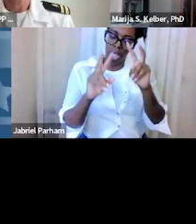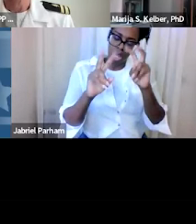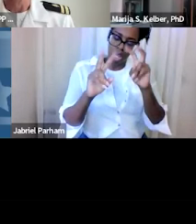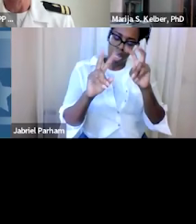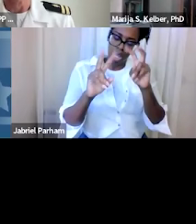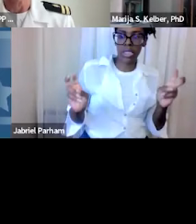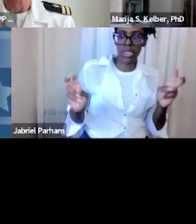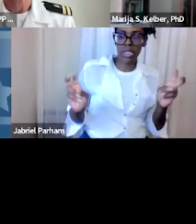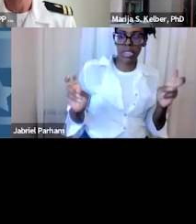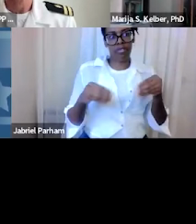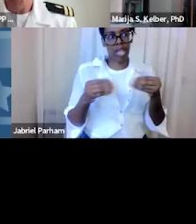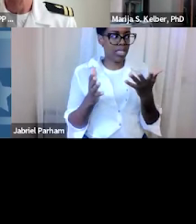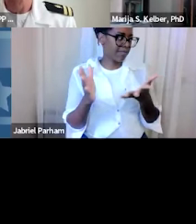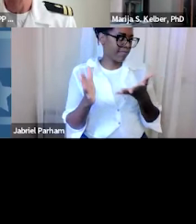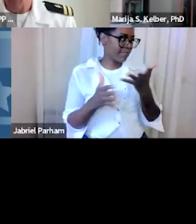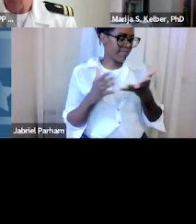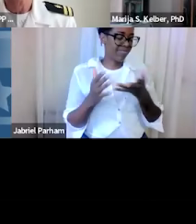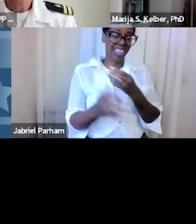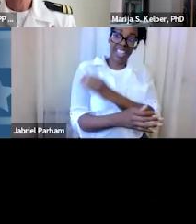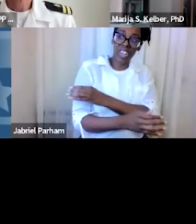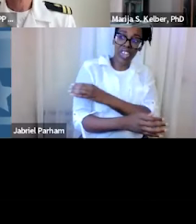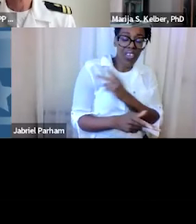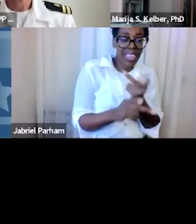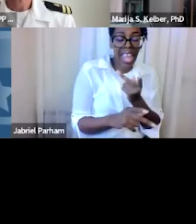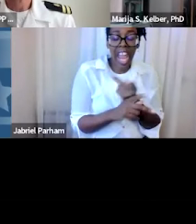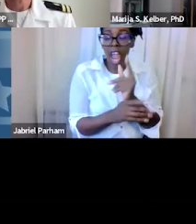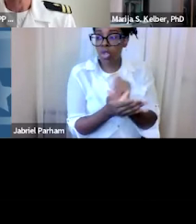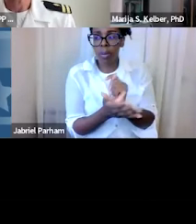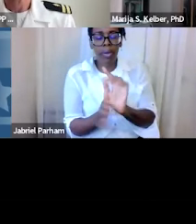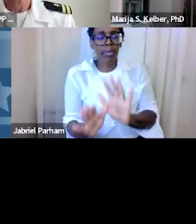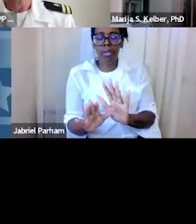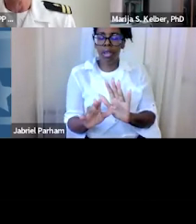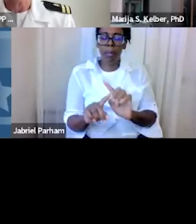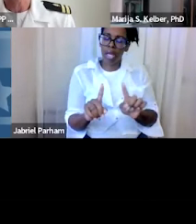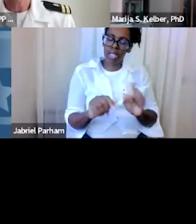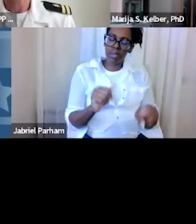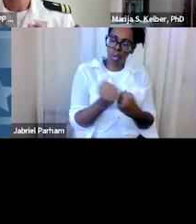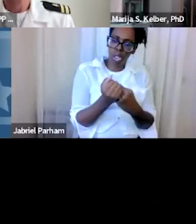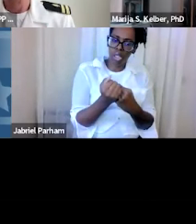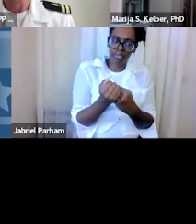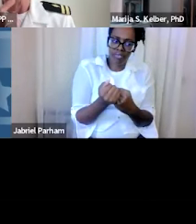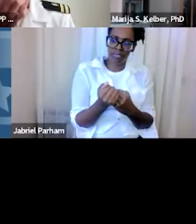of providing any sort of clinical care or treatment, but really being there to be a supportive leader